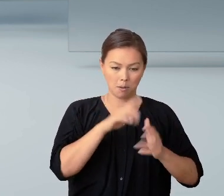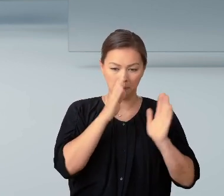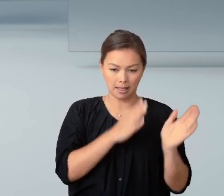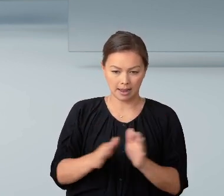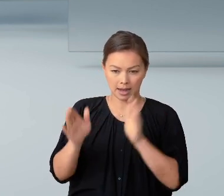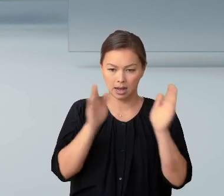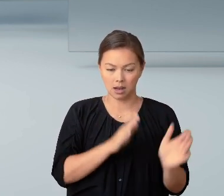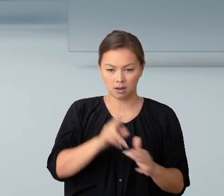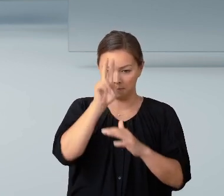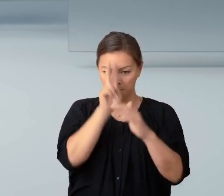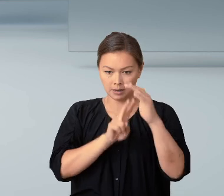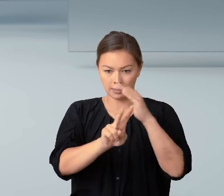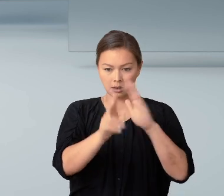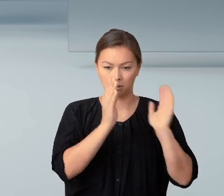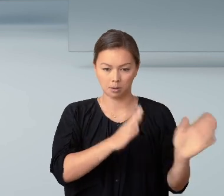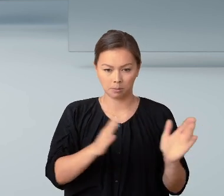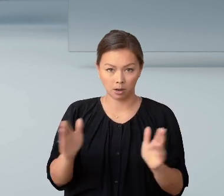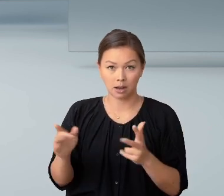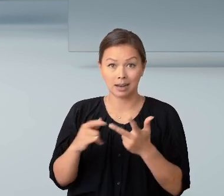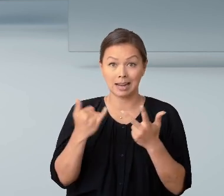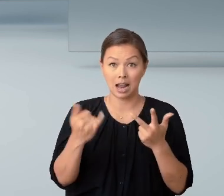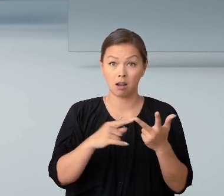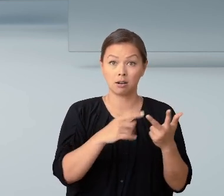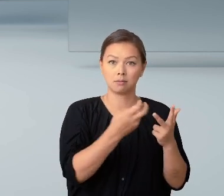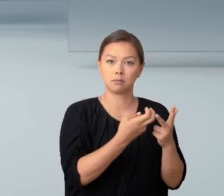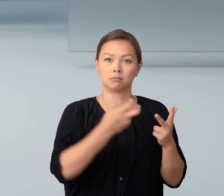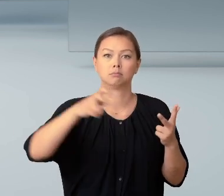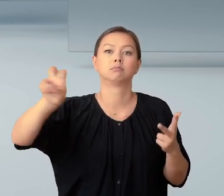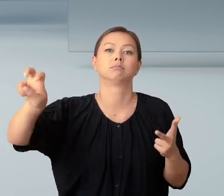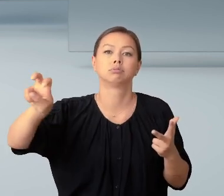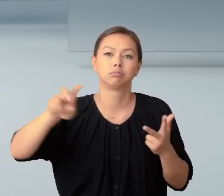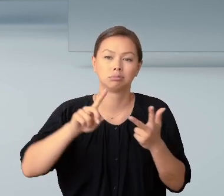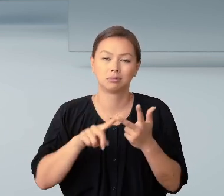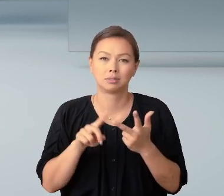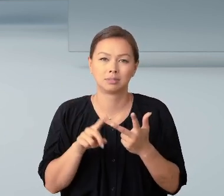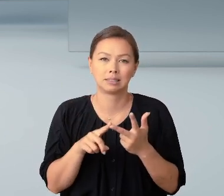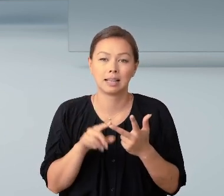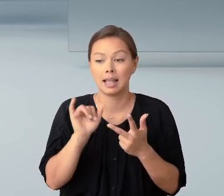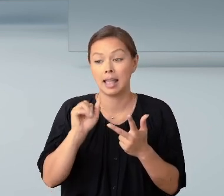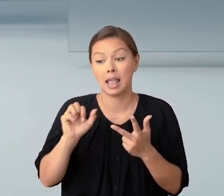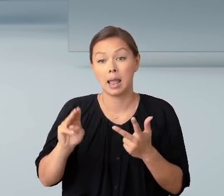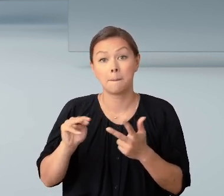when it's time to migrate, the AIM program from Microsoft includes